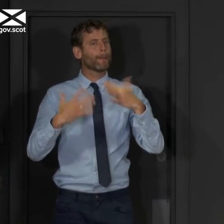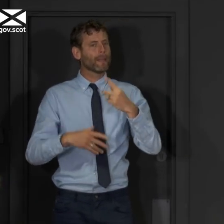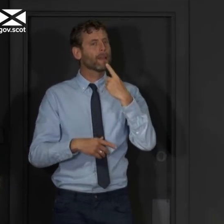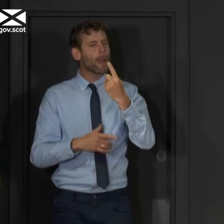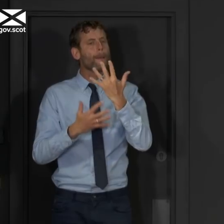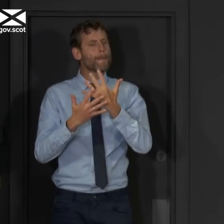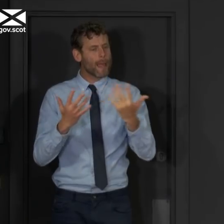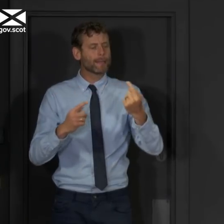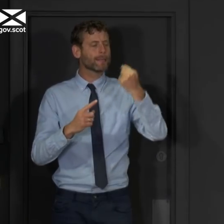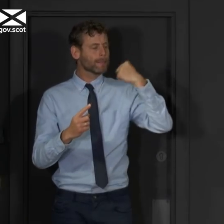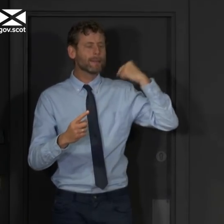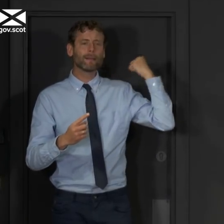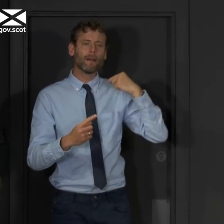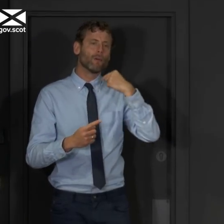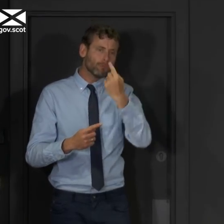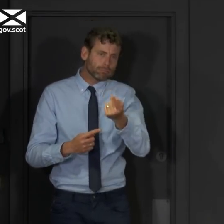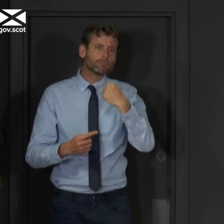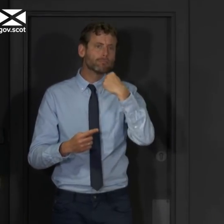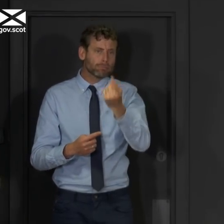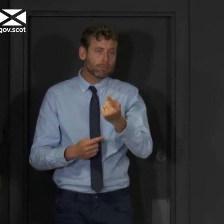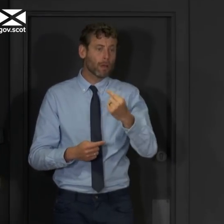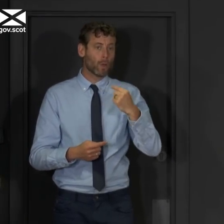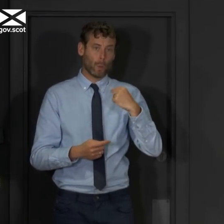we have made funding and support available to different organisations to try to increase